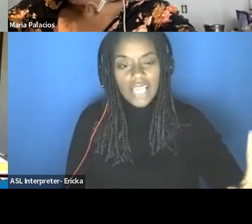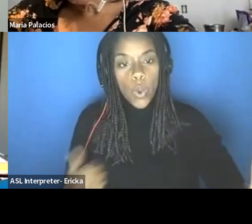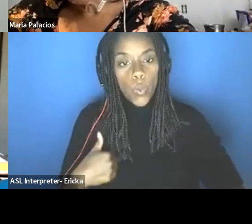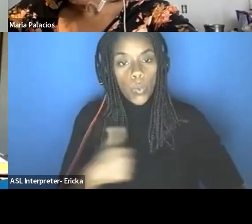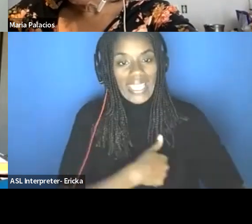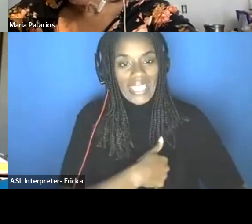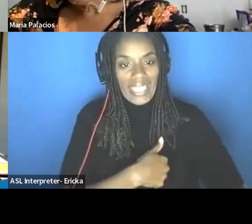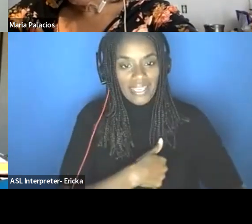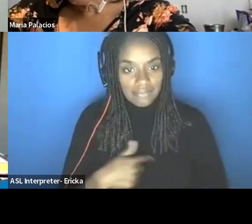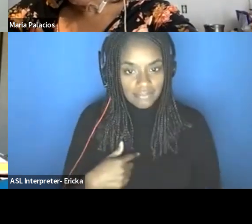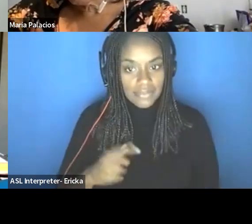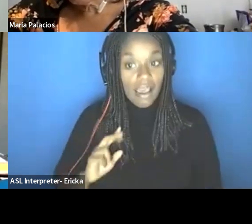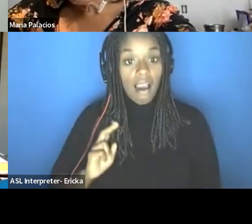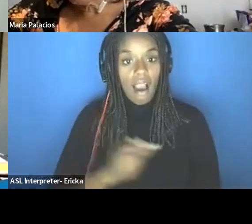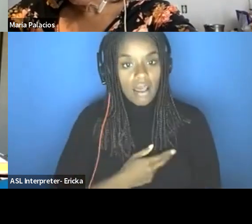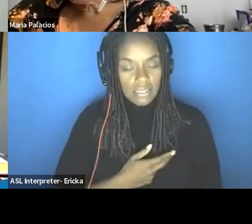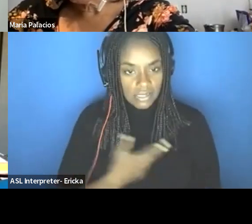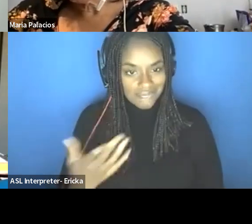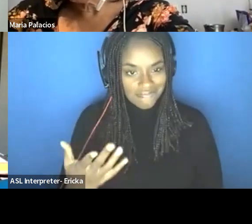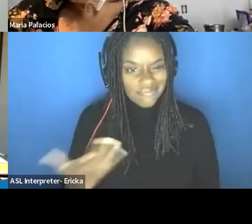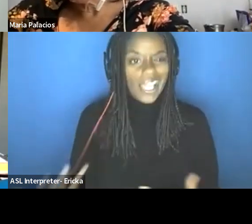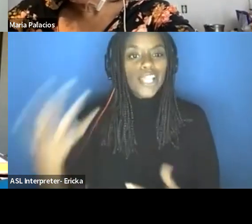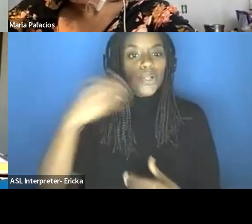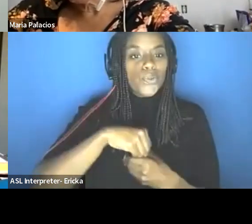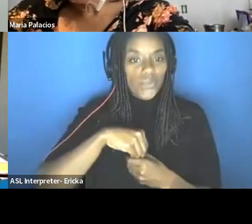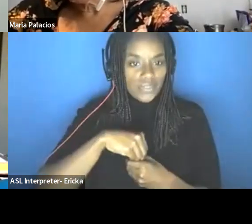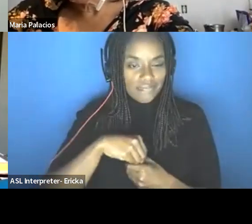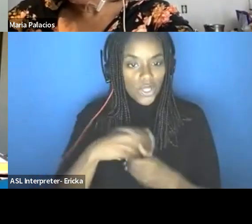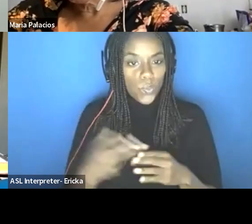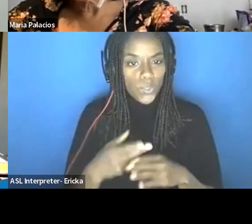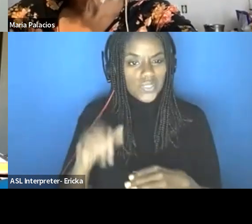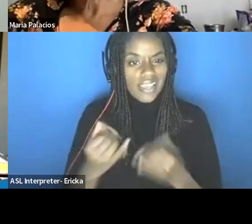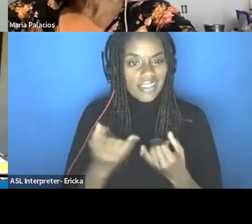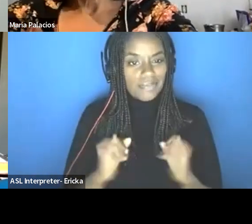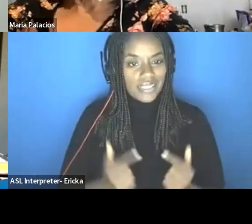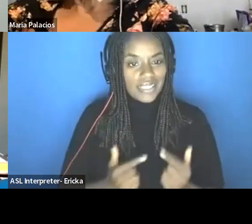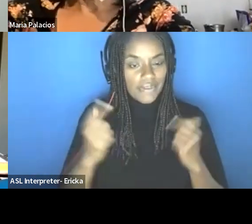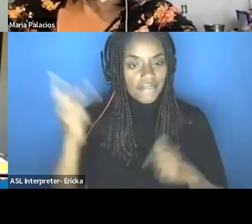One of the things I am suggesting and you may want to consider is when we are talking to people, perhaps not thinking of people as them and they, and start thinking perhaps as we and us. It's inclusive.